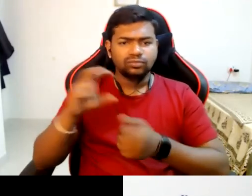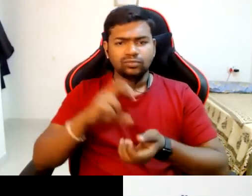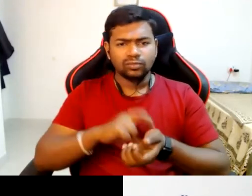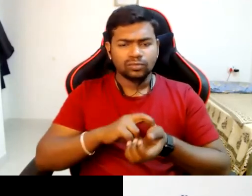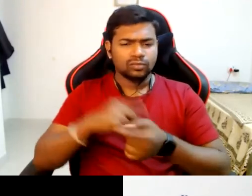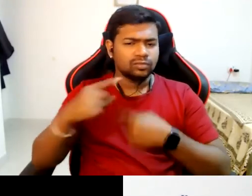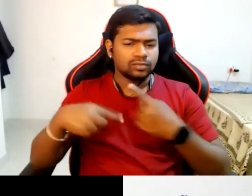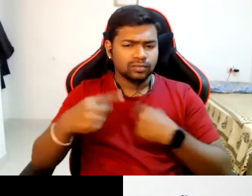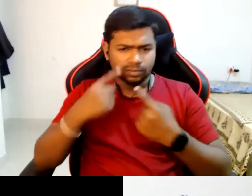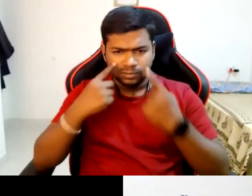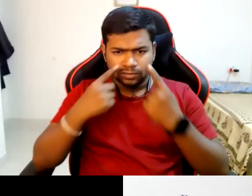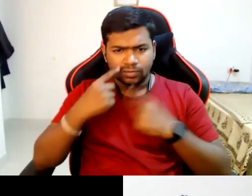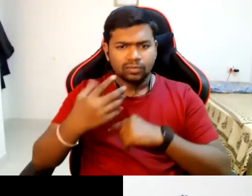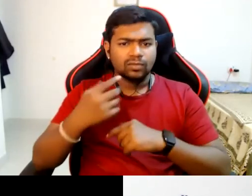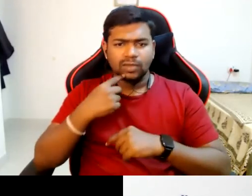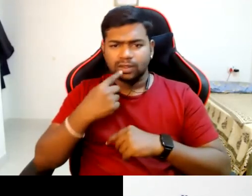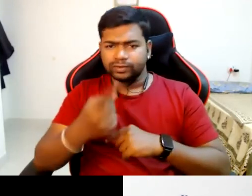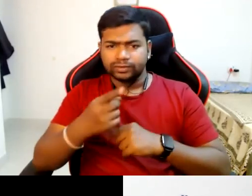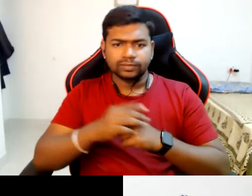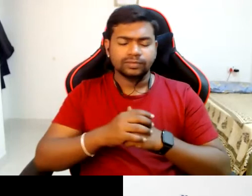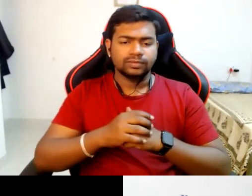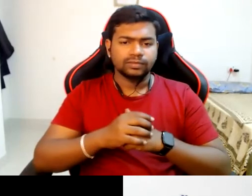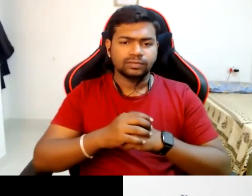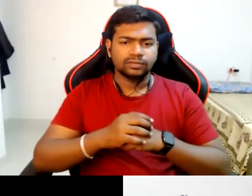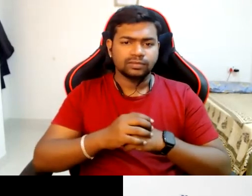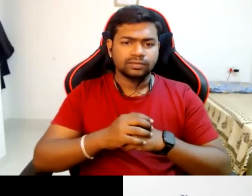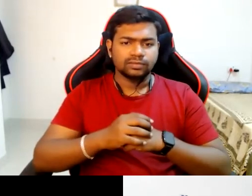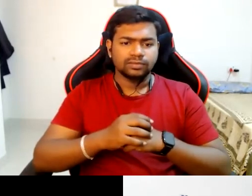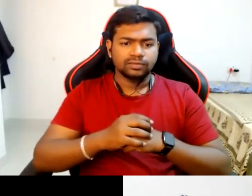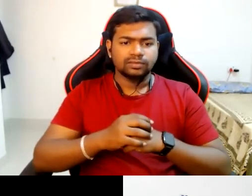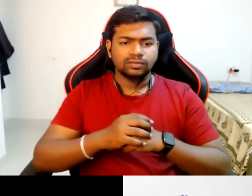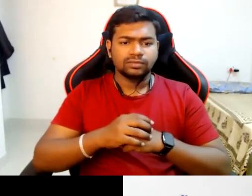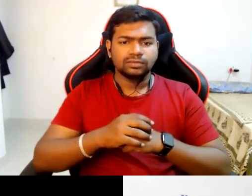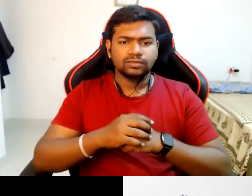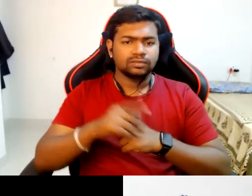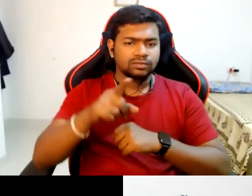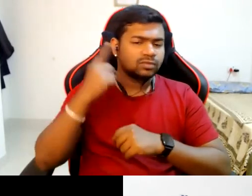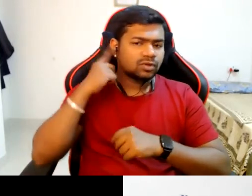that I have a sensory neural hearing loss which is incurable.